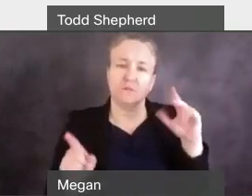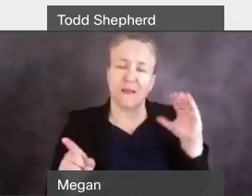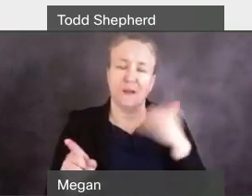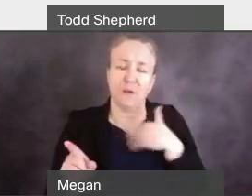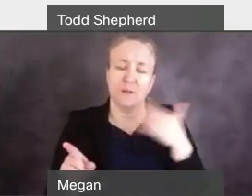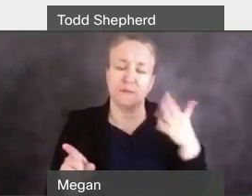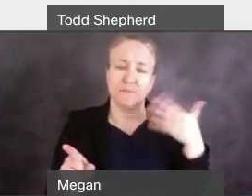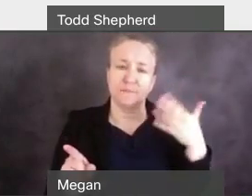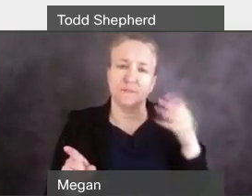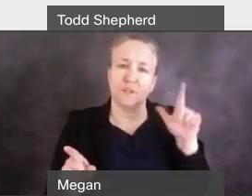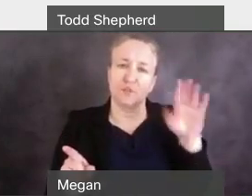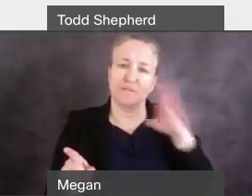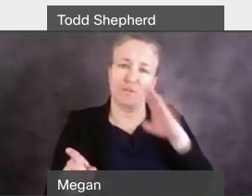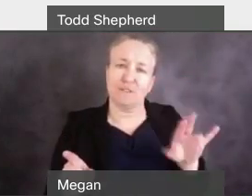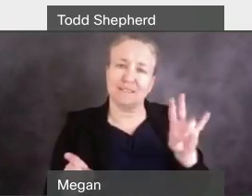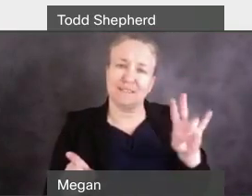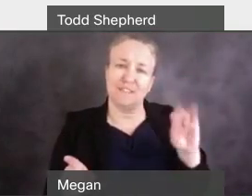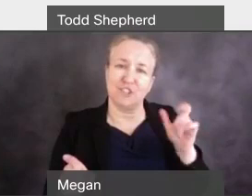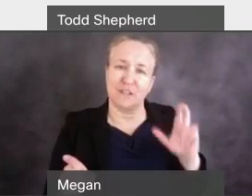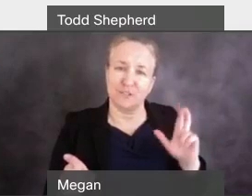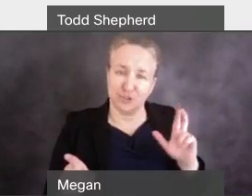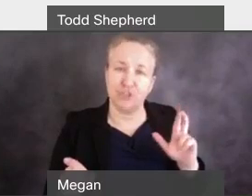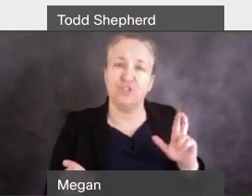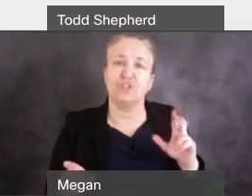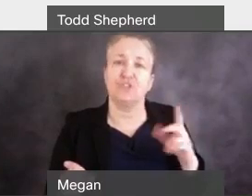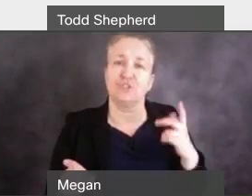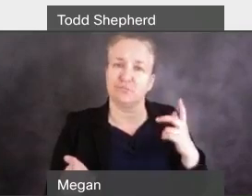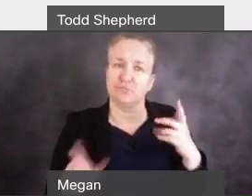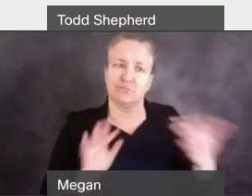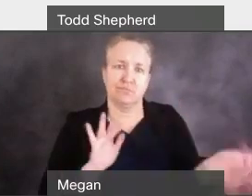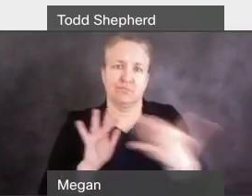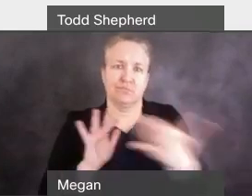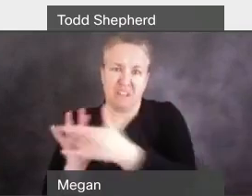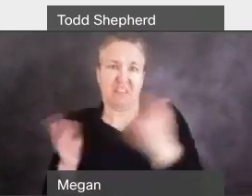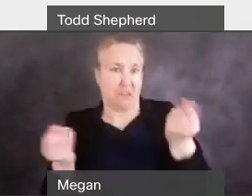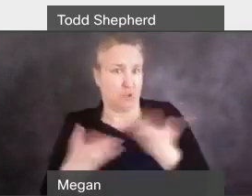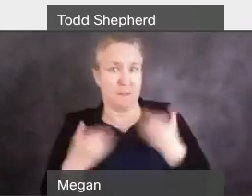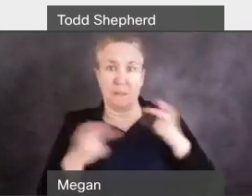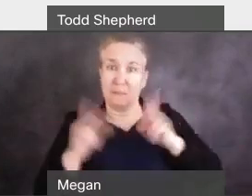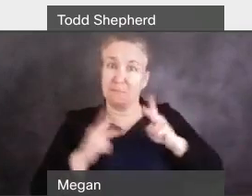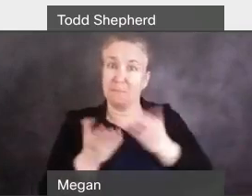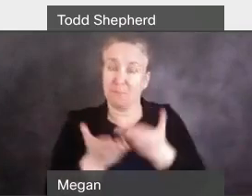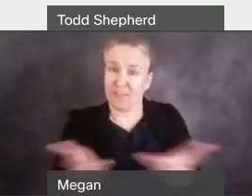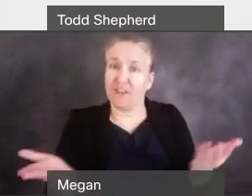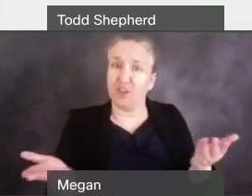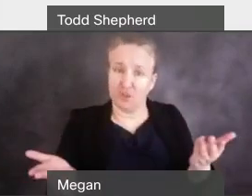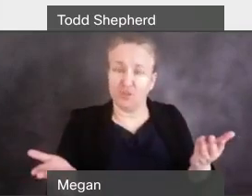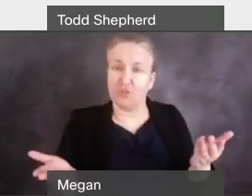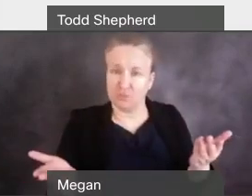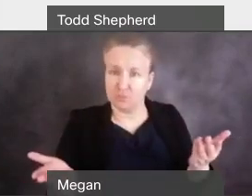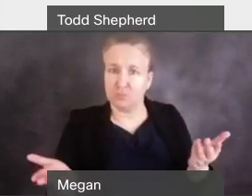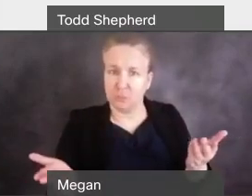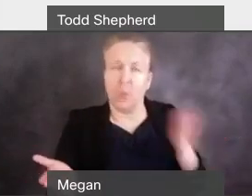24/7 shelter, that many of the individuals that are there would greatly appreciate being